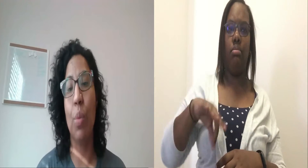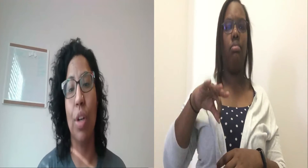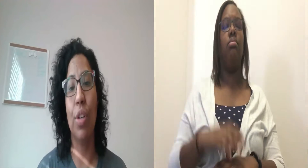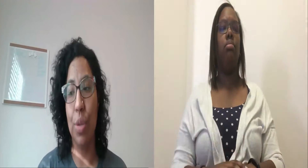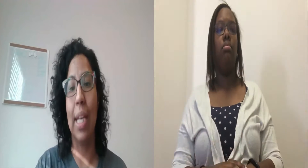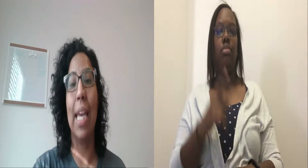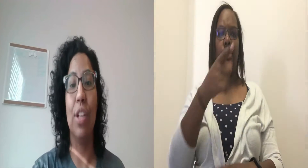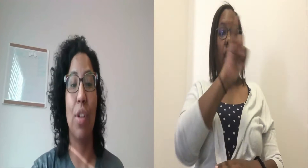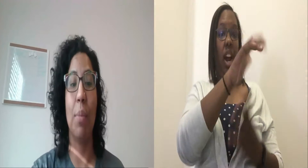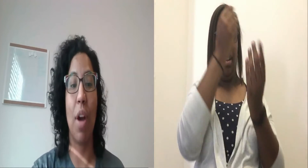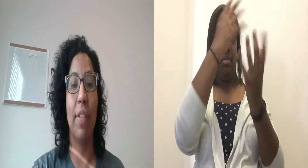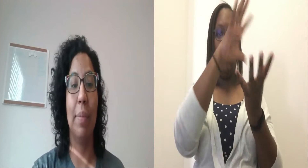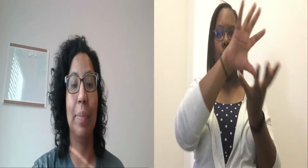work you're doing in your nonprofit.